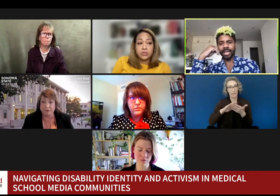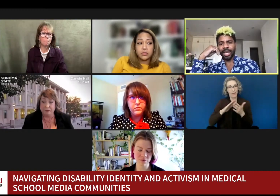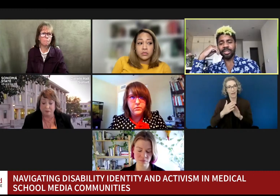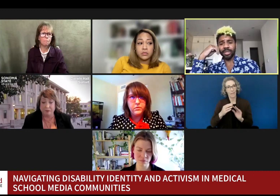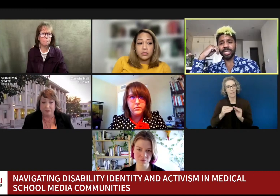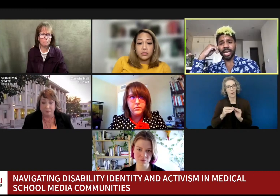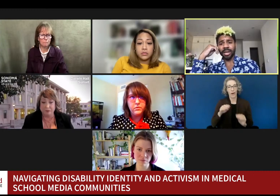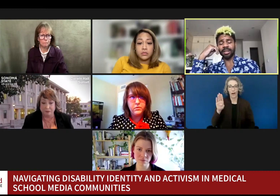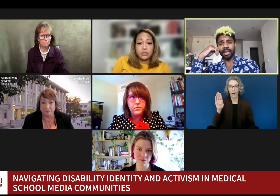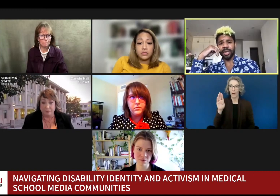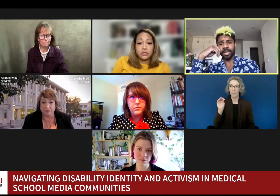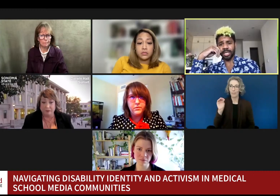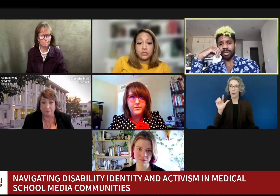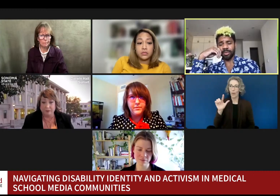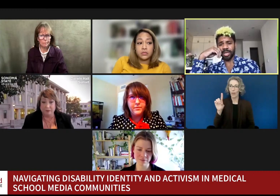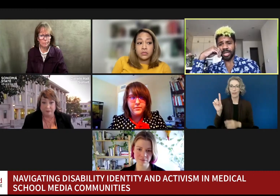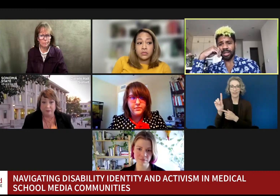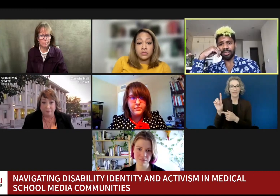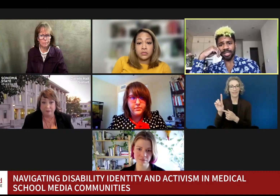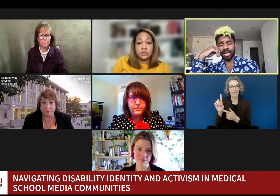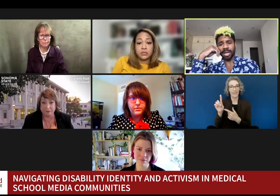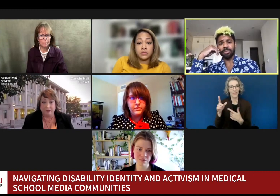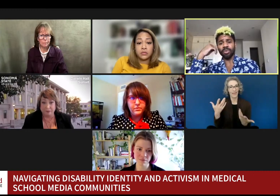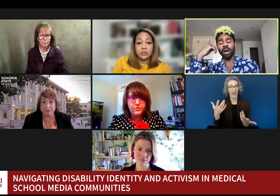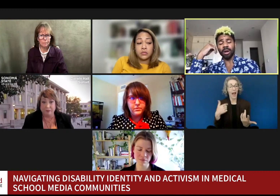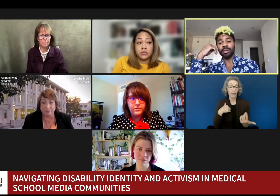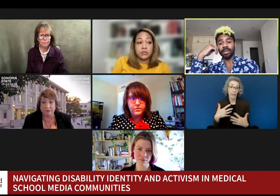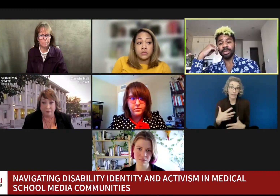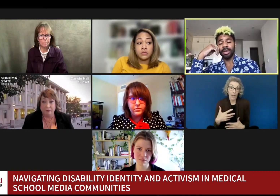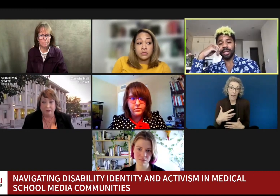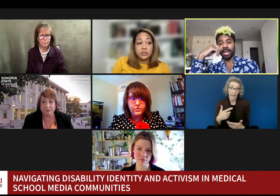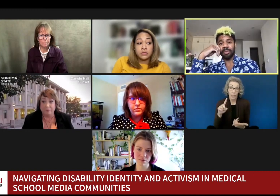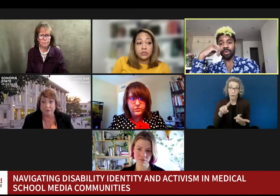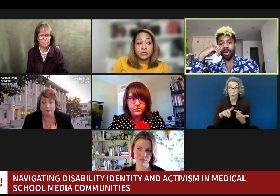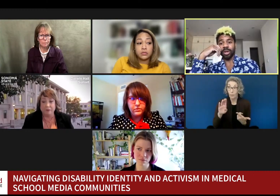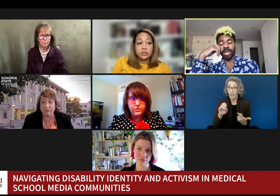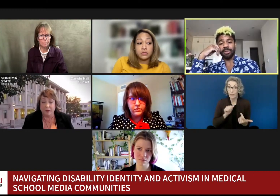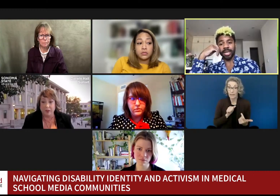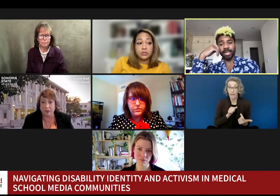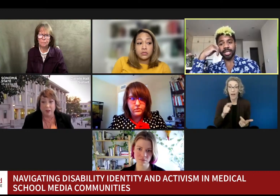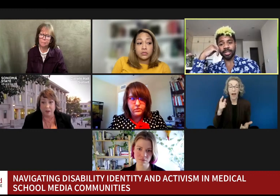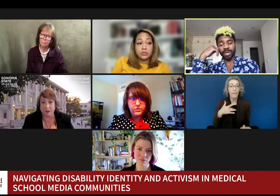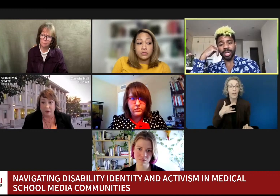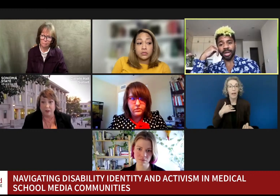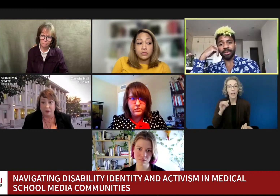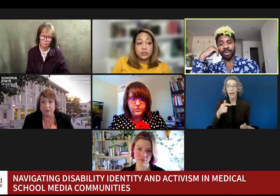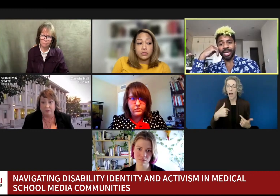I was really scared in medicine to be myself. I was like, I am wrong, I am wrong in how I exist right now.